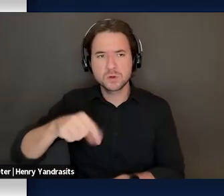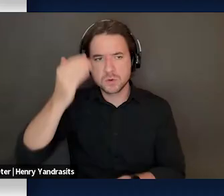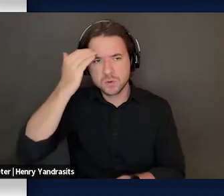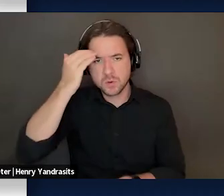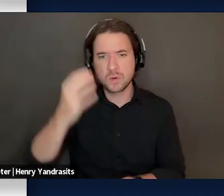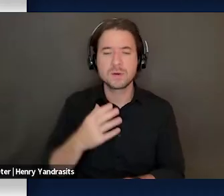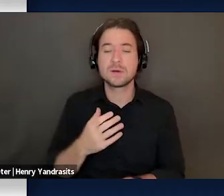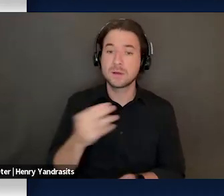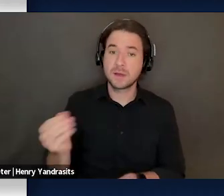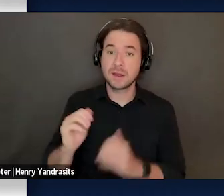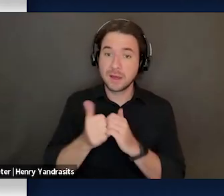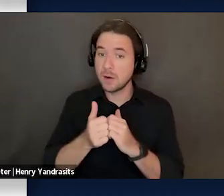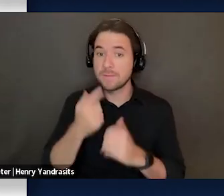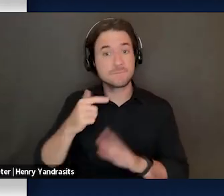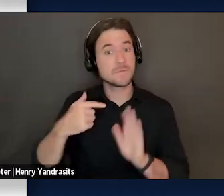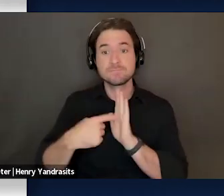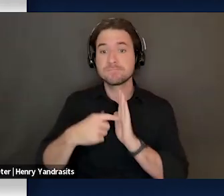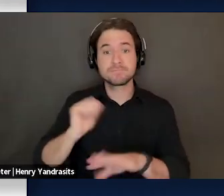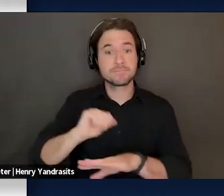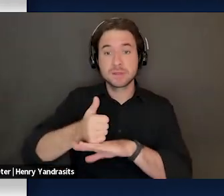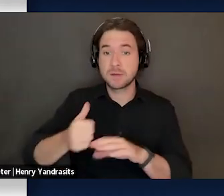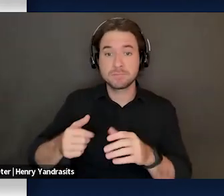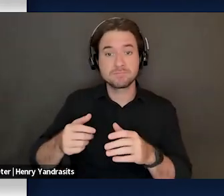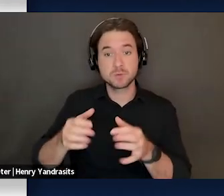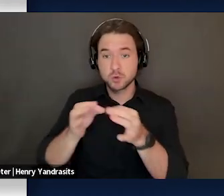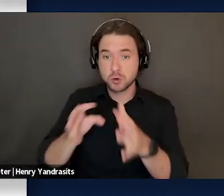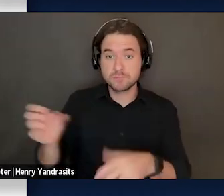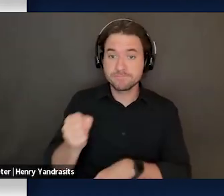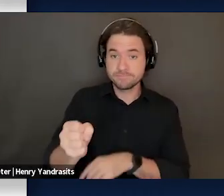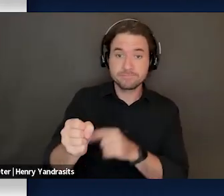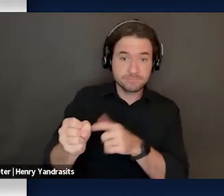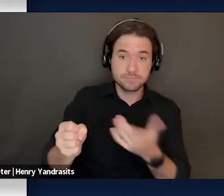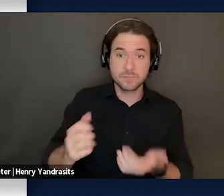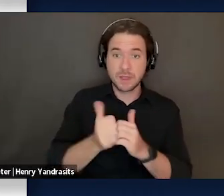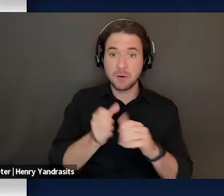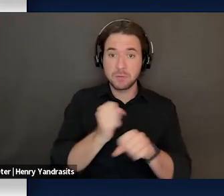And how to, for example, set up a range interpreters, how to make the visit more accessible.